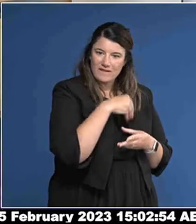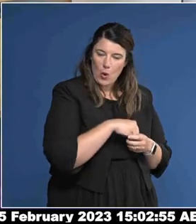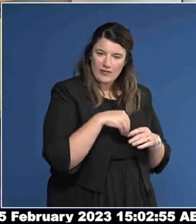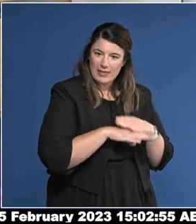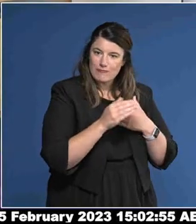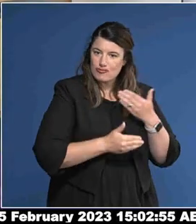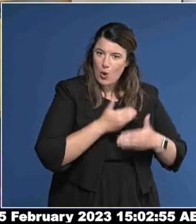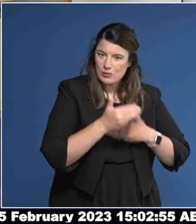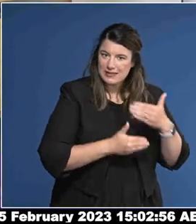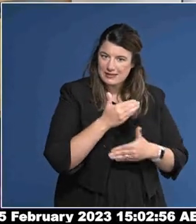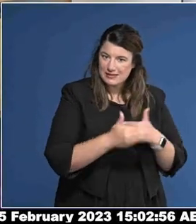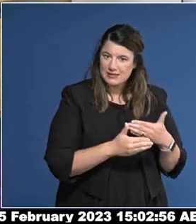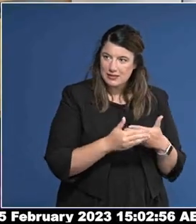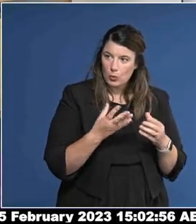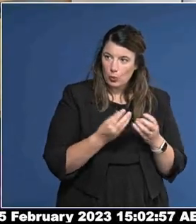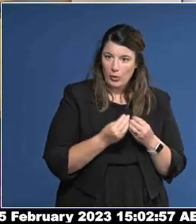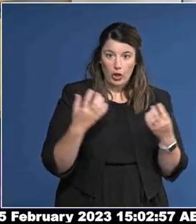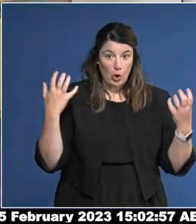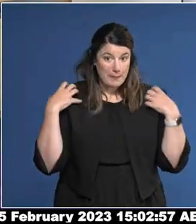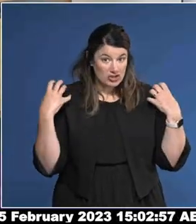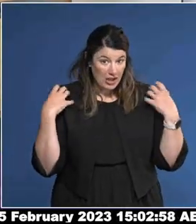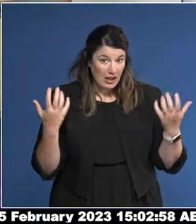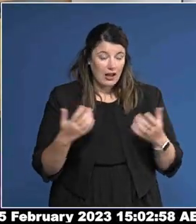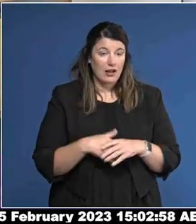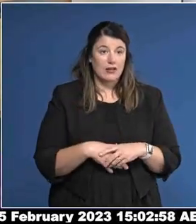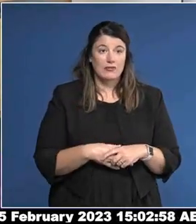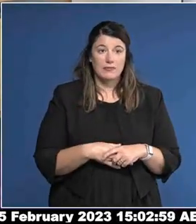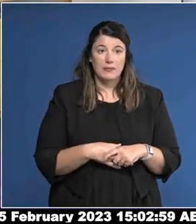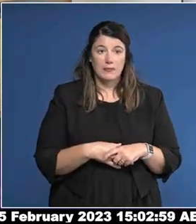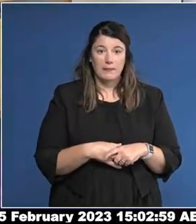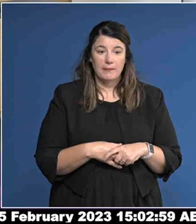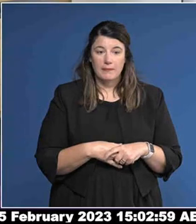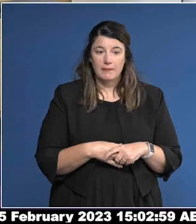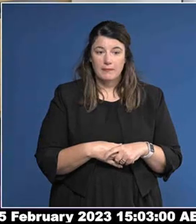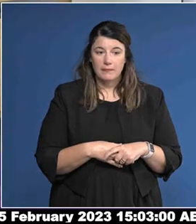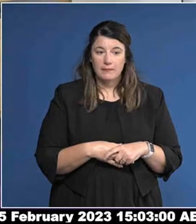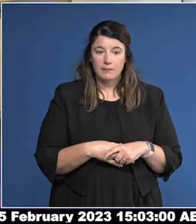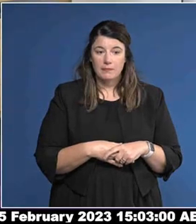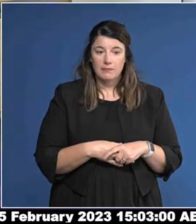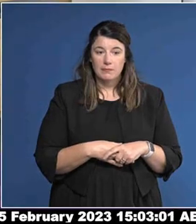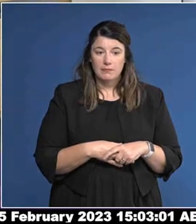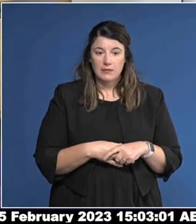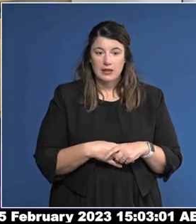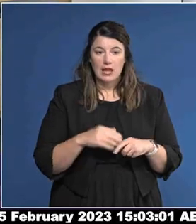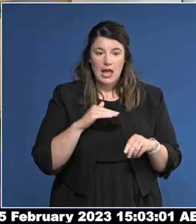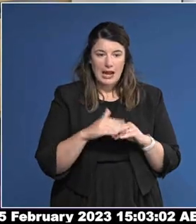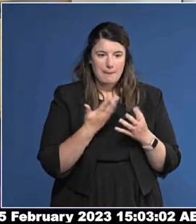NDIS Commissioner and that observation about addressing risks, not necessarily addressing